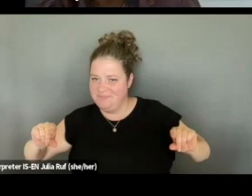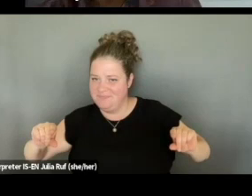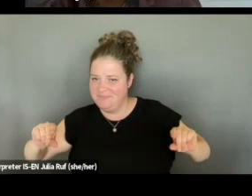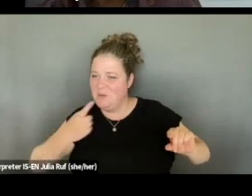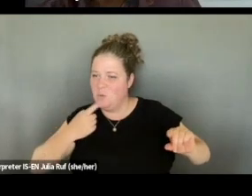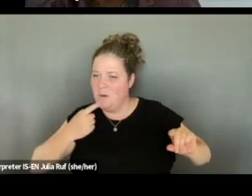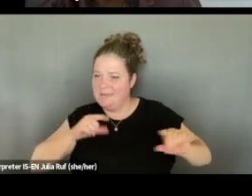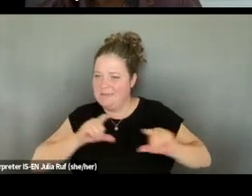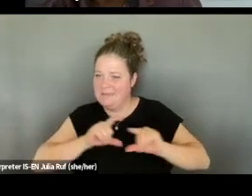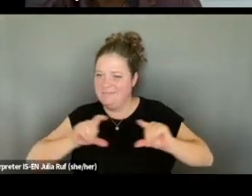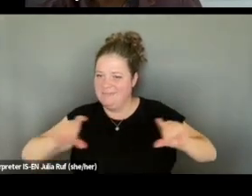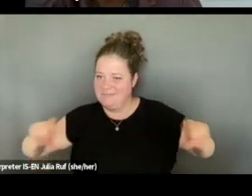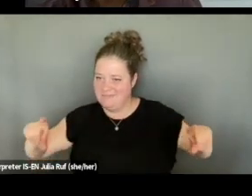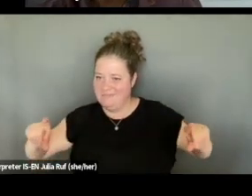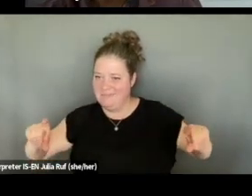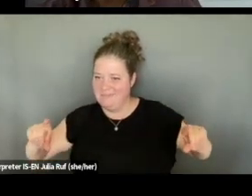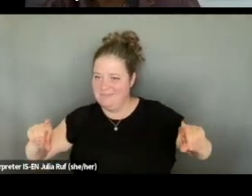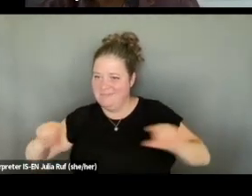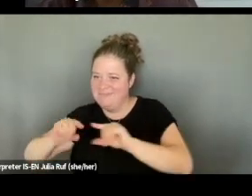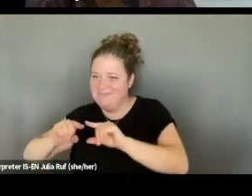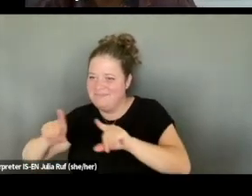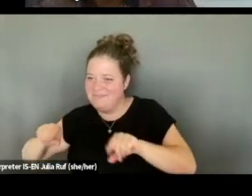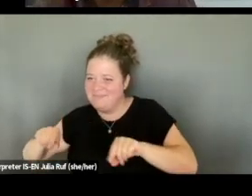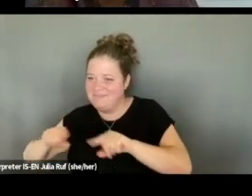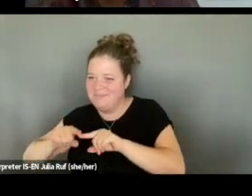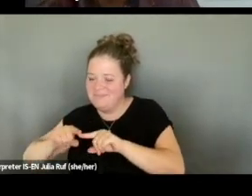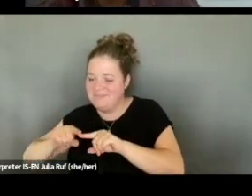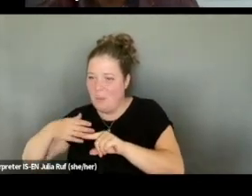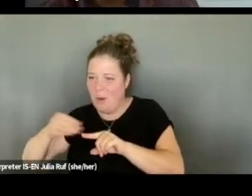Barrier button in the footer of the web page of the website, so users can